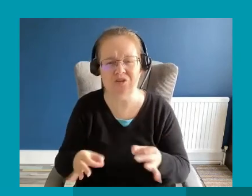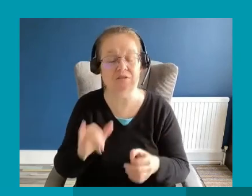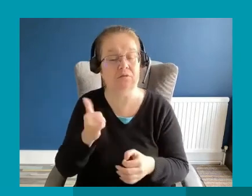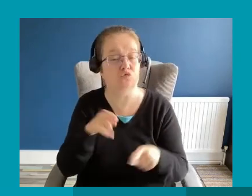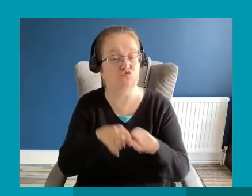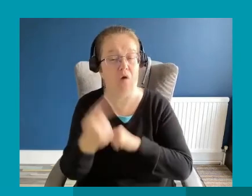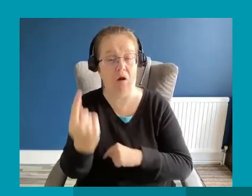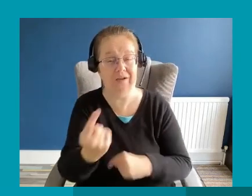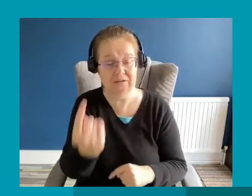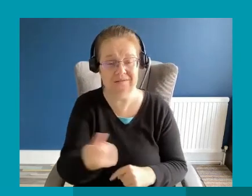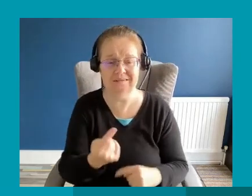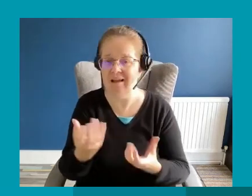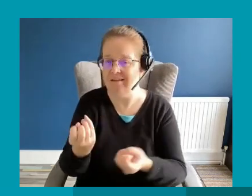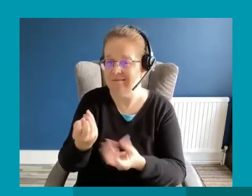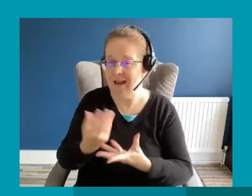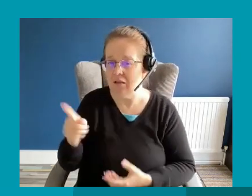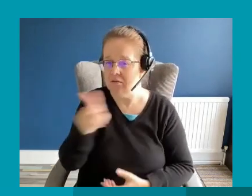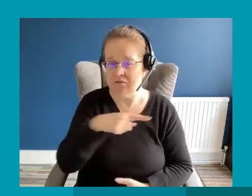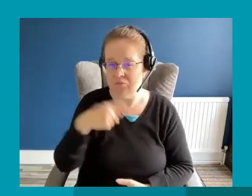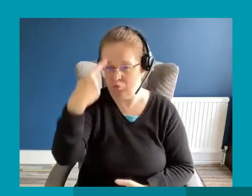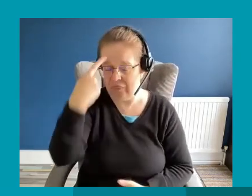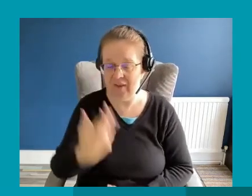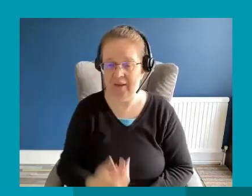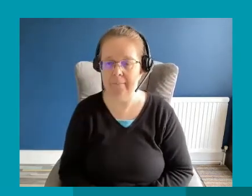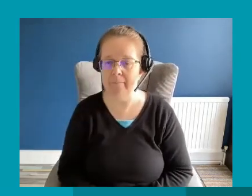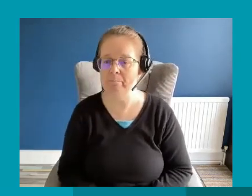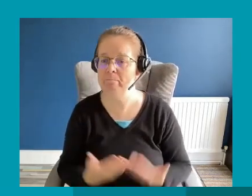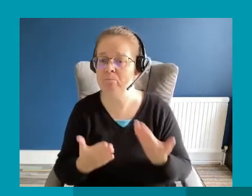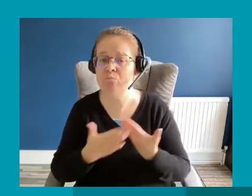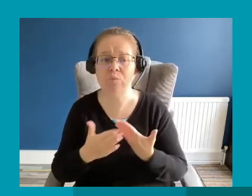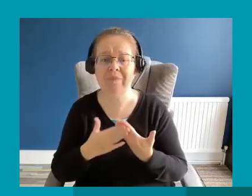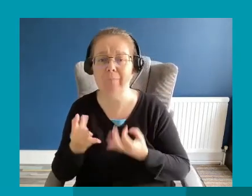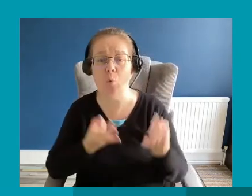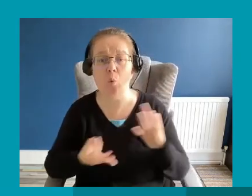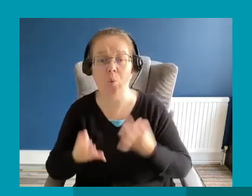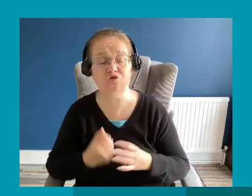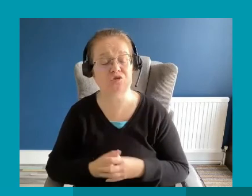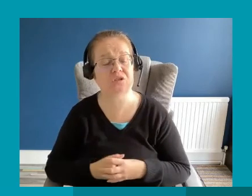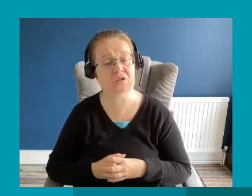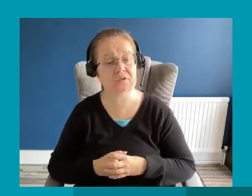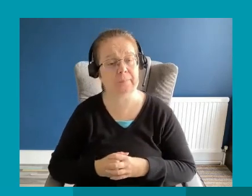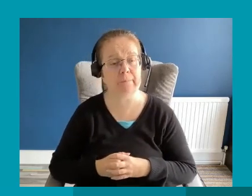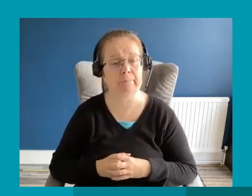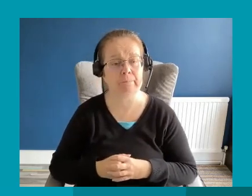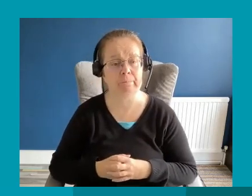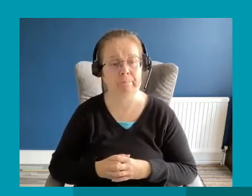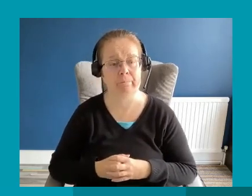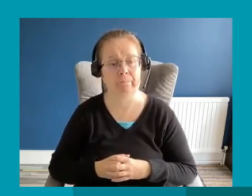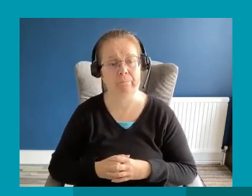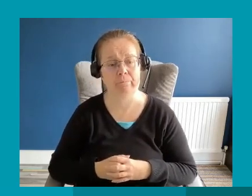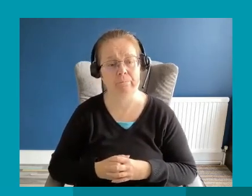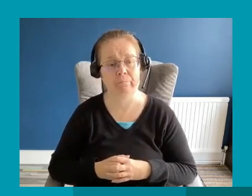you know tell us what you think. OK, any other questions? We've got somebody says for some people